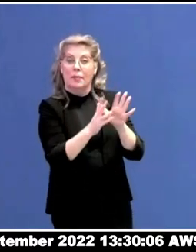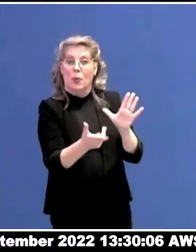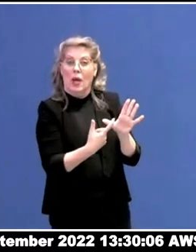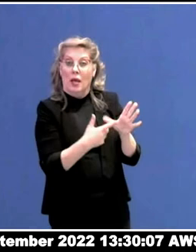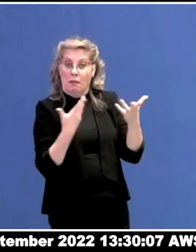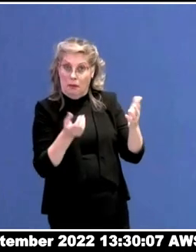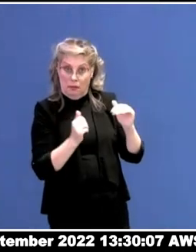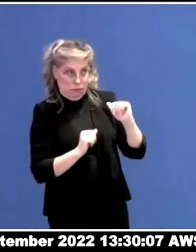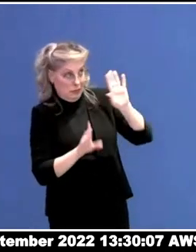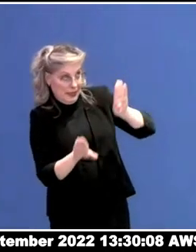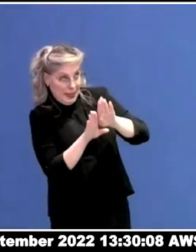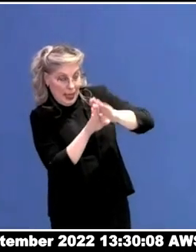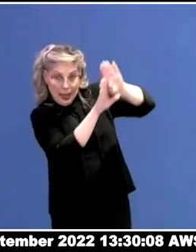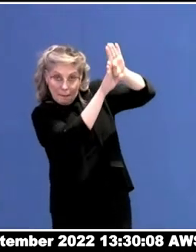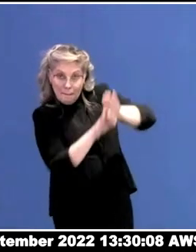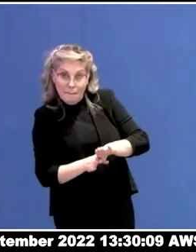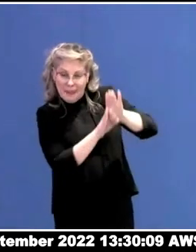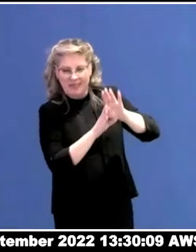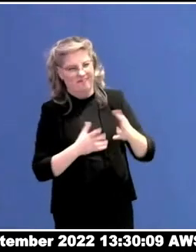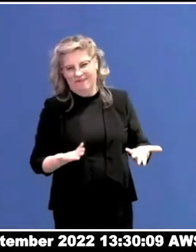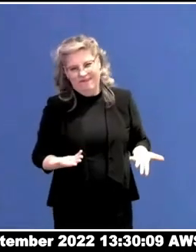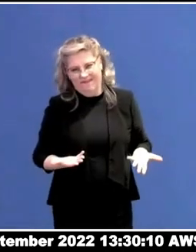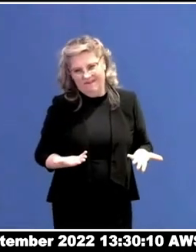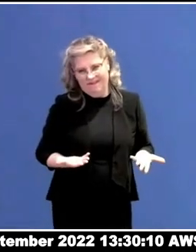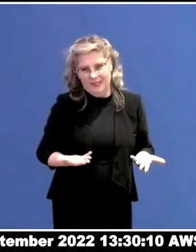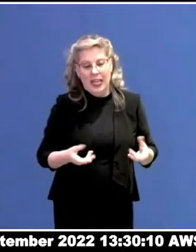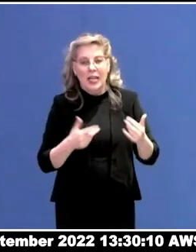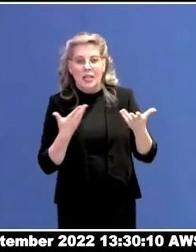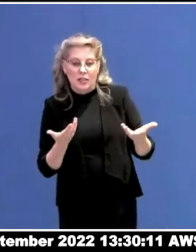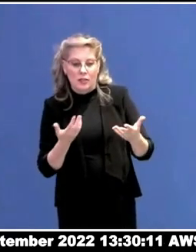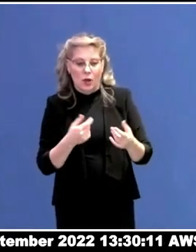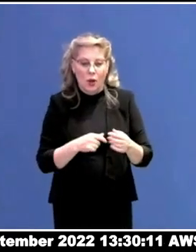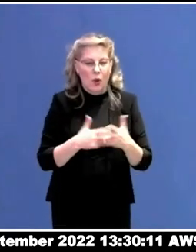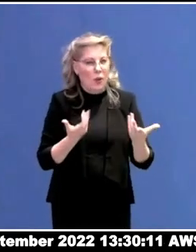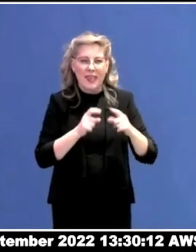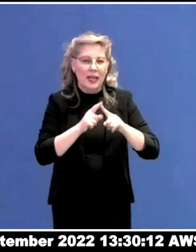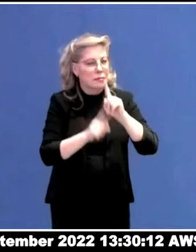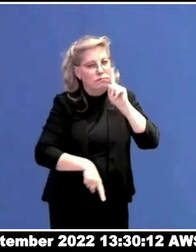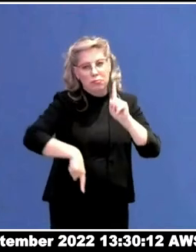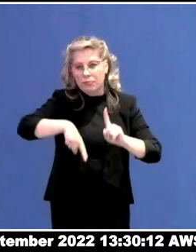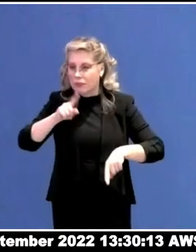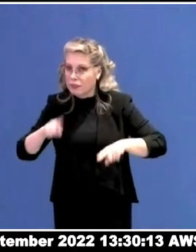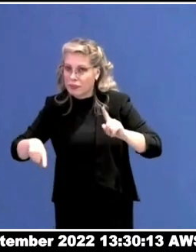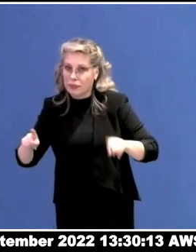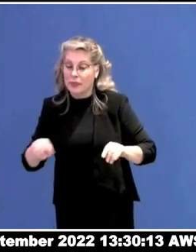own state and replicating those practices enough. We also see a difference between private and government-run prisons.